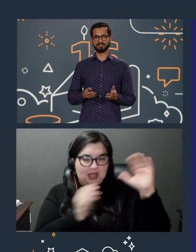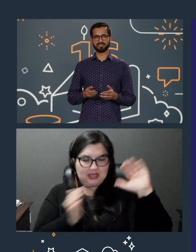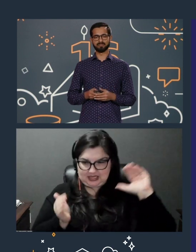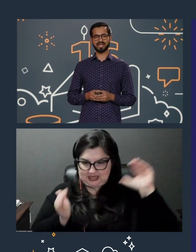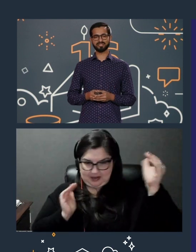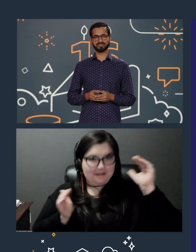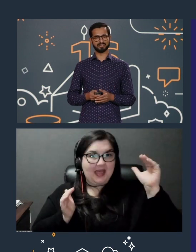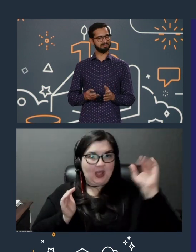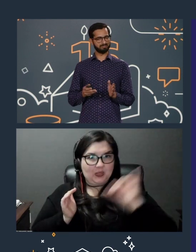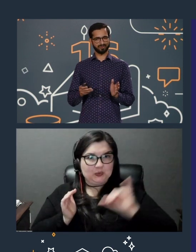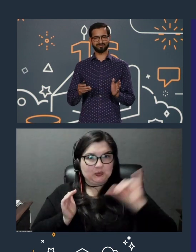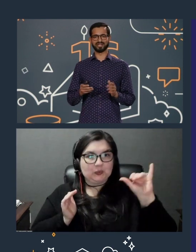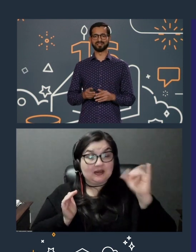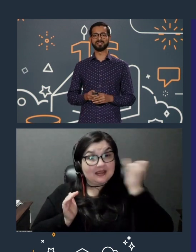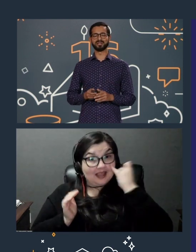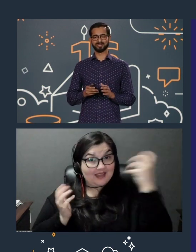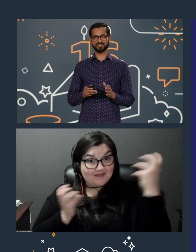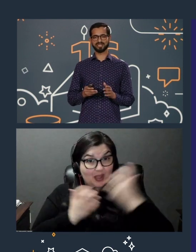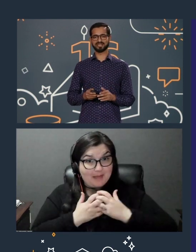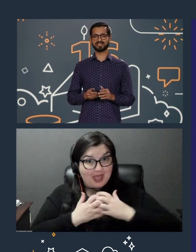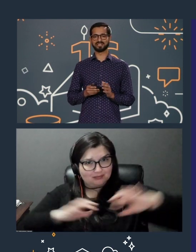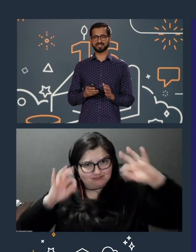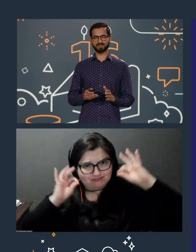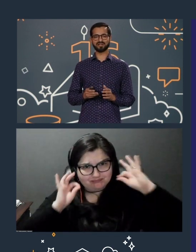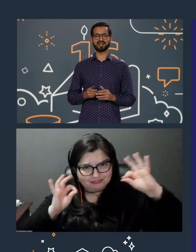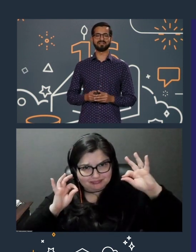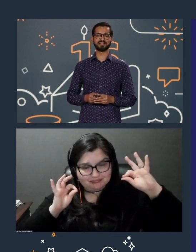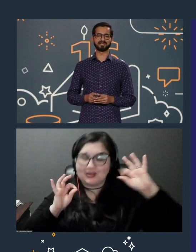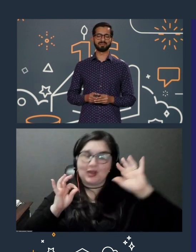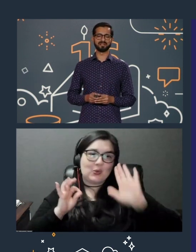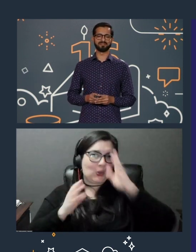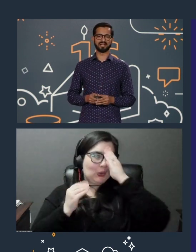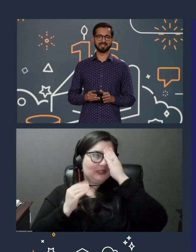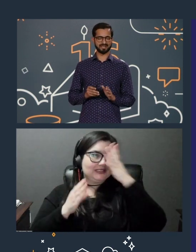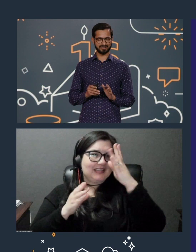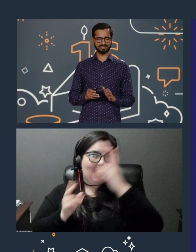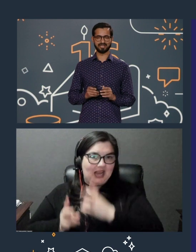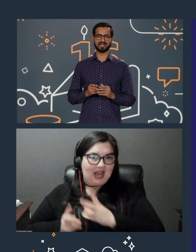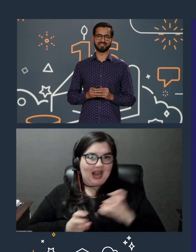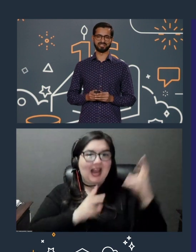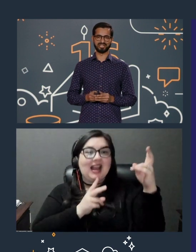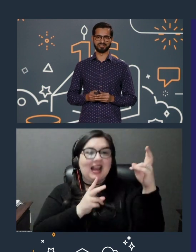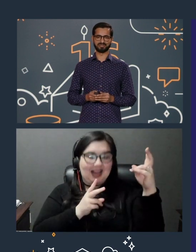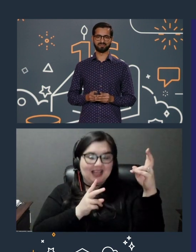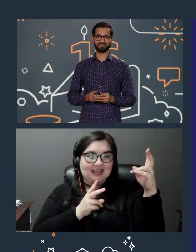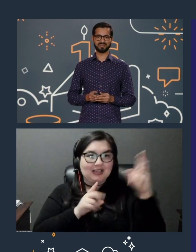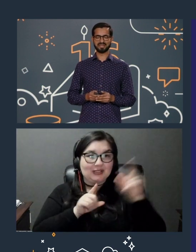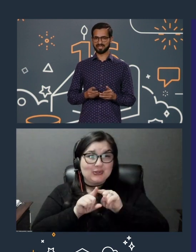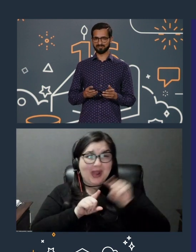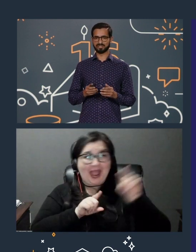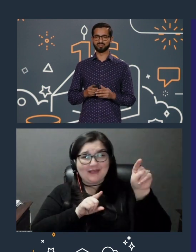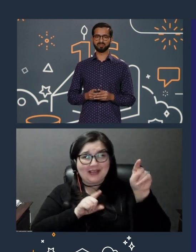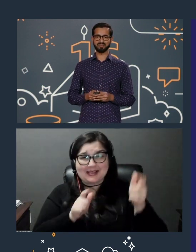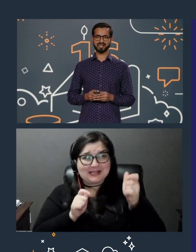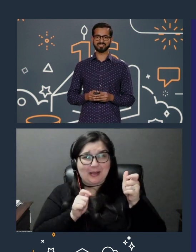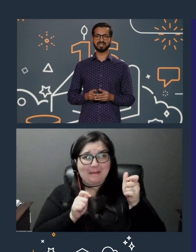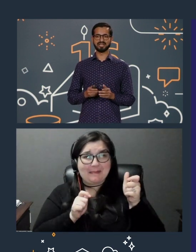If they match, then perfect, your data, despite traveling at the speed of light is still unchanged. If they don't match,